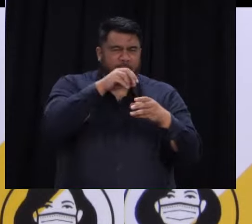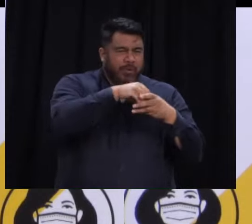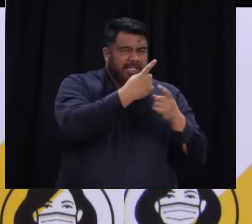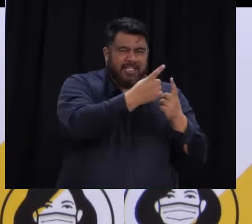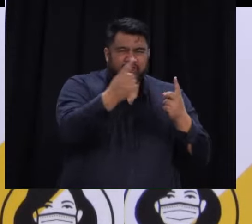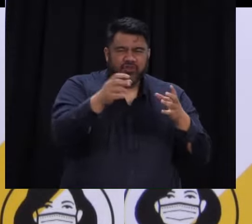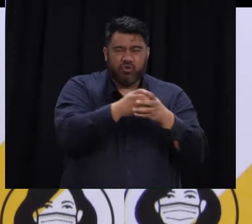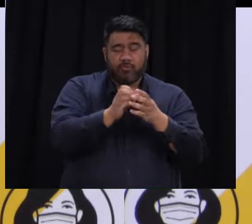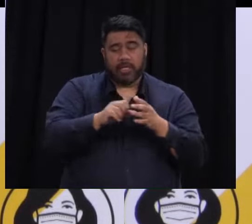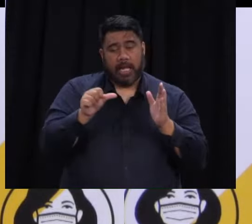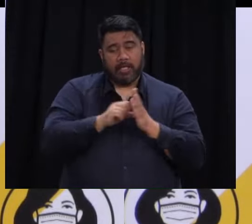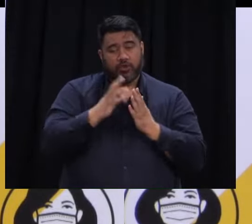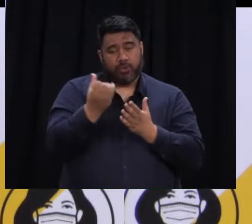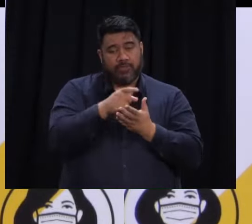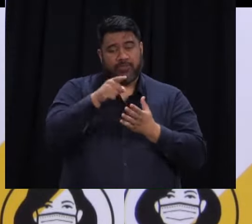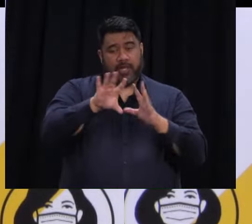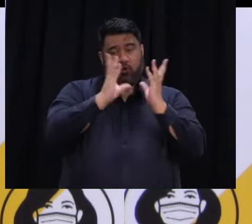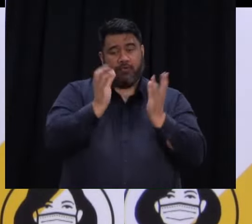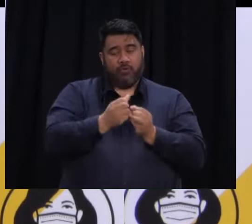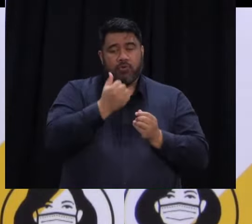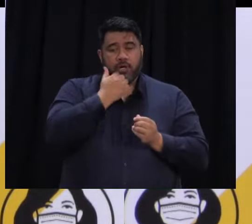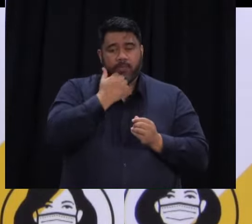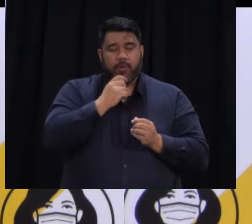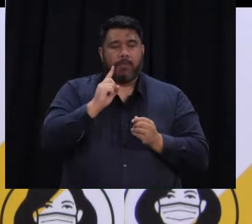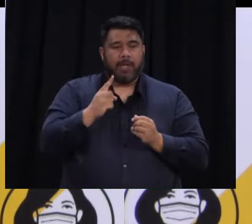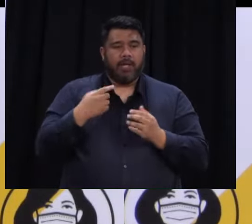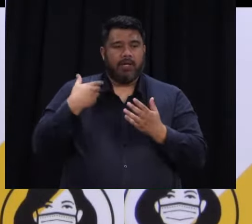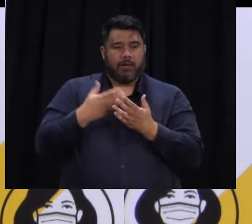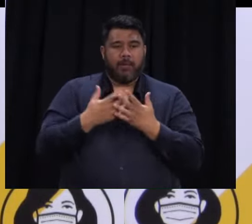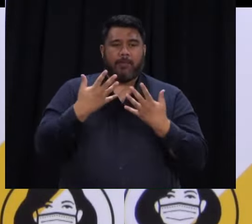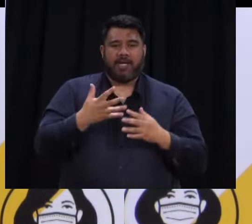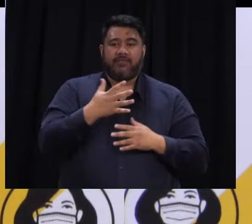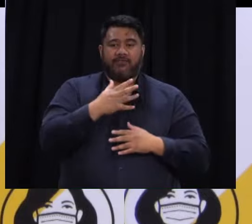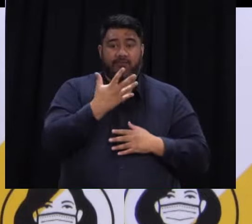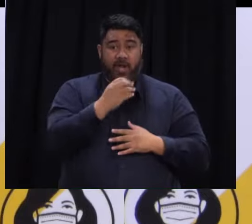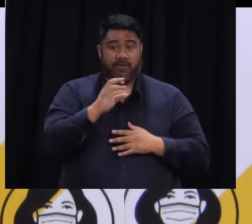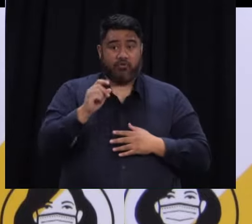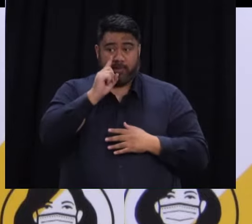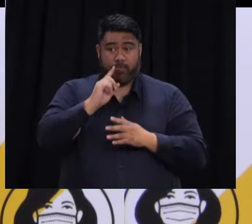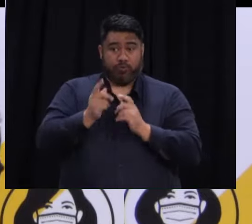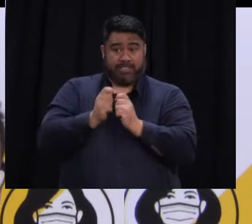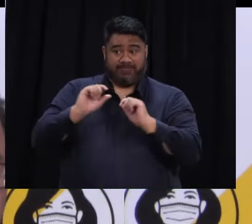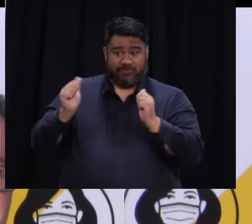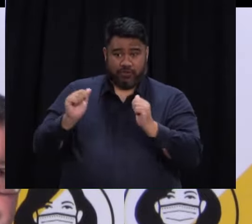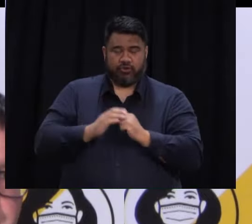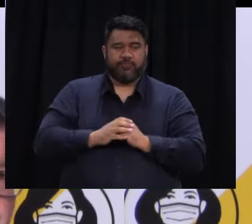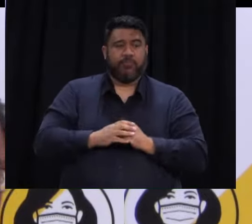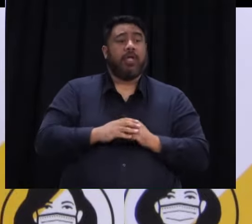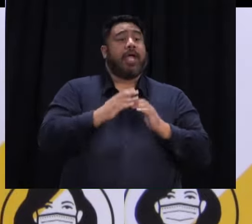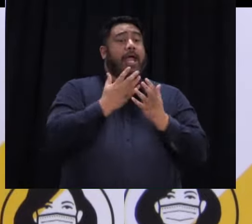a bit of work to get the denominator. What I I can say, there are well over 500 people